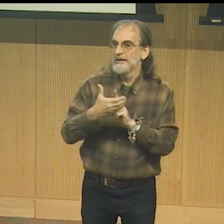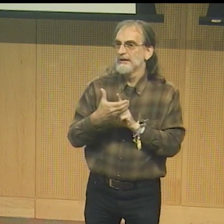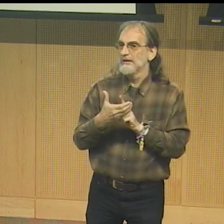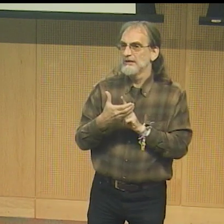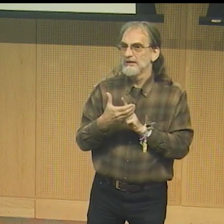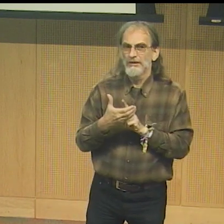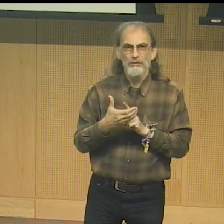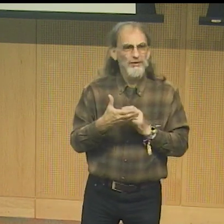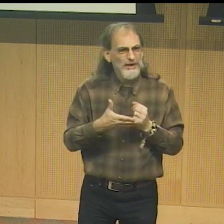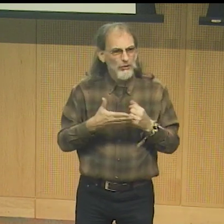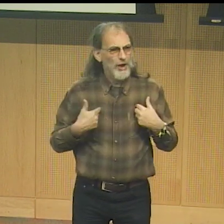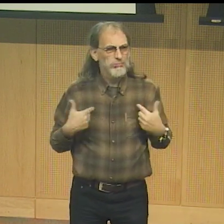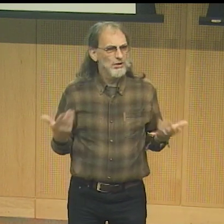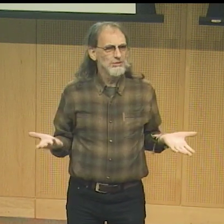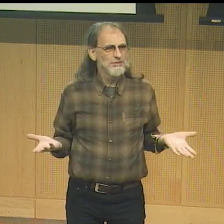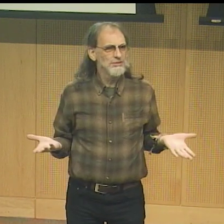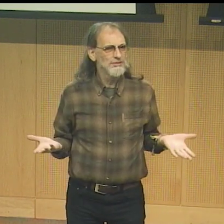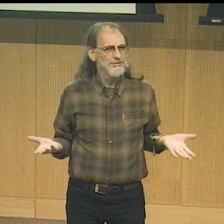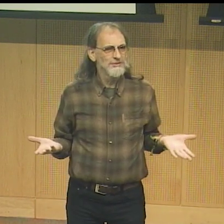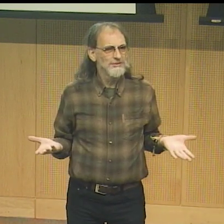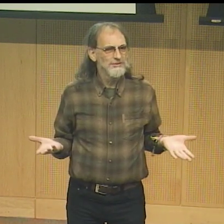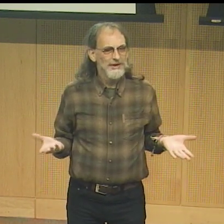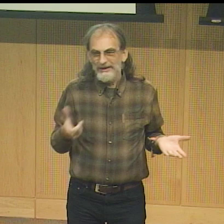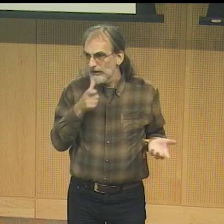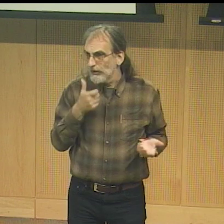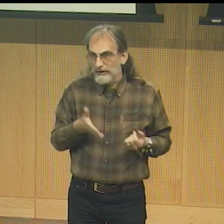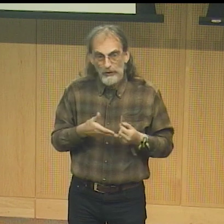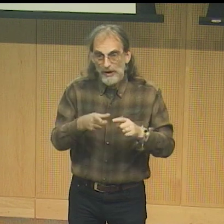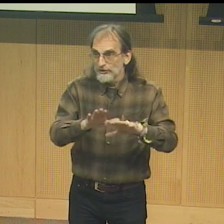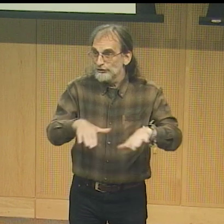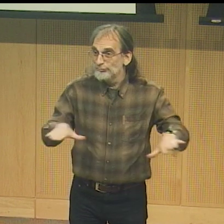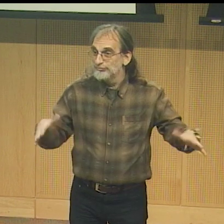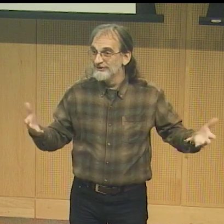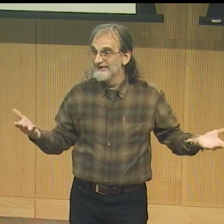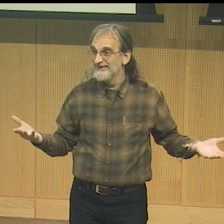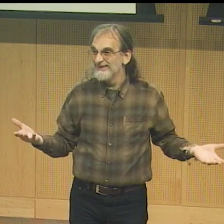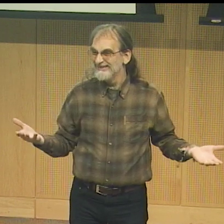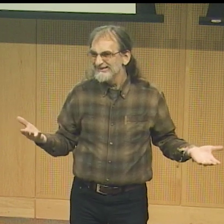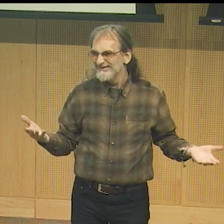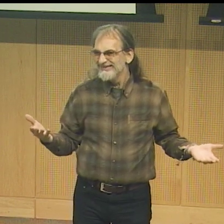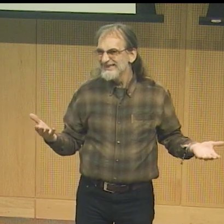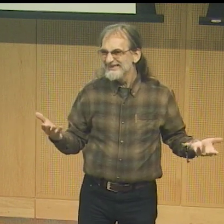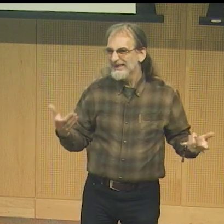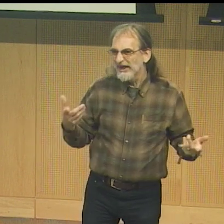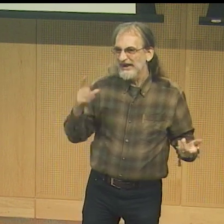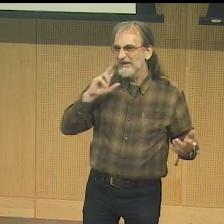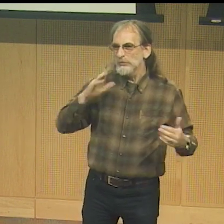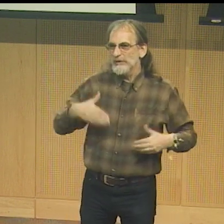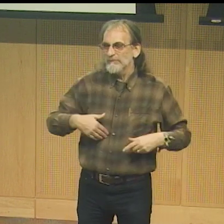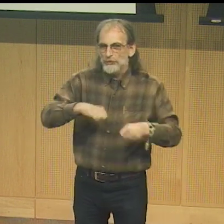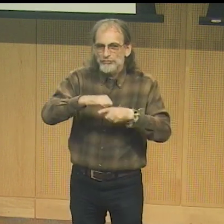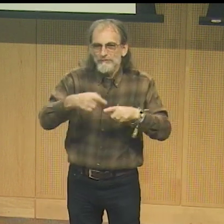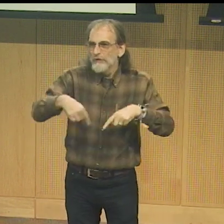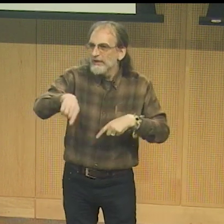They try to cover up the issues. And that doesn't help the community as a whole, and it certainly doesn't help the children in their